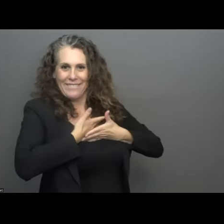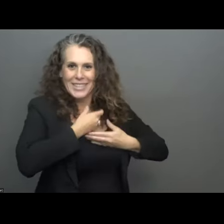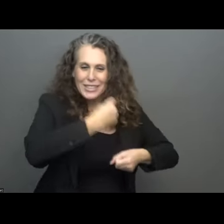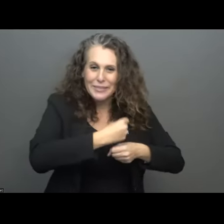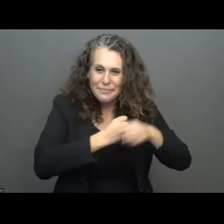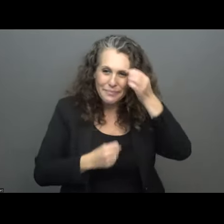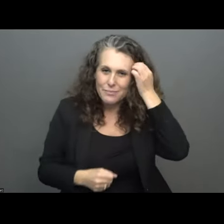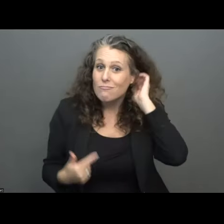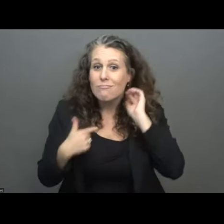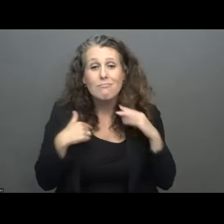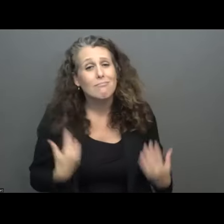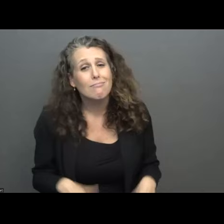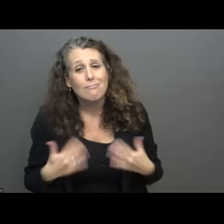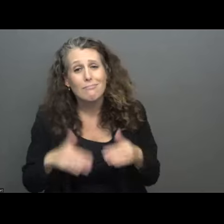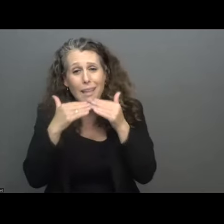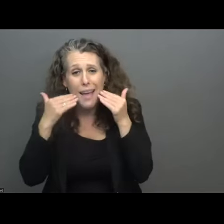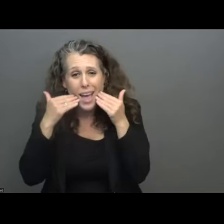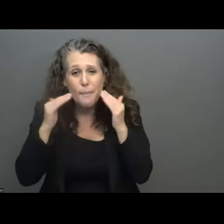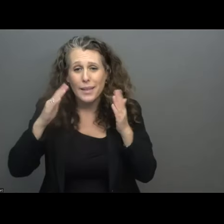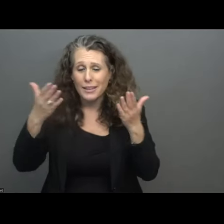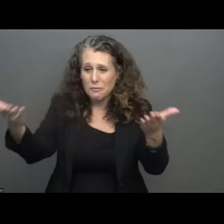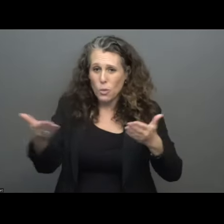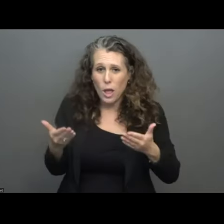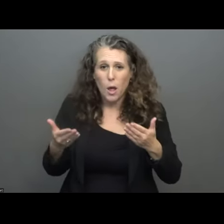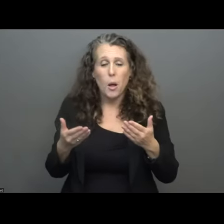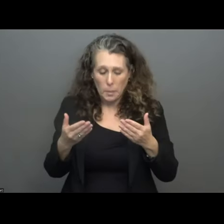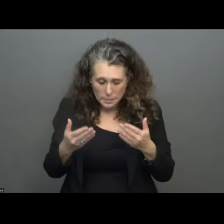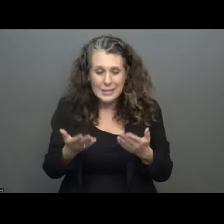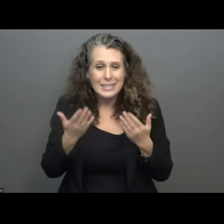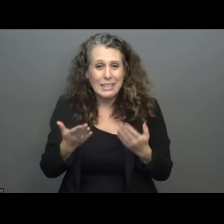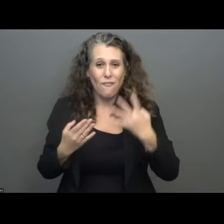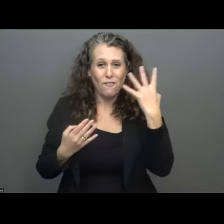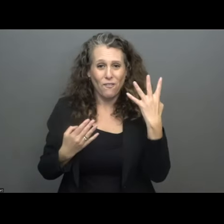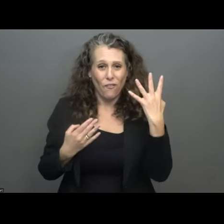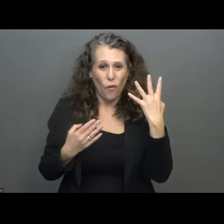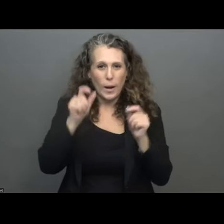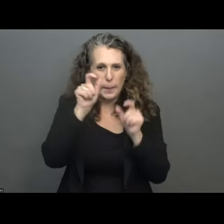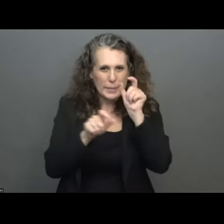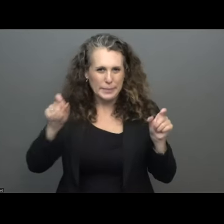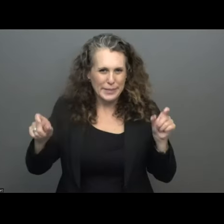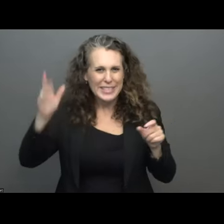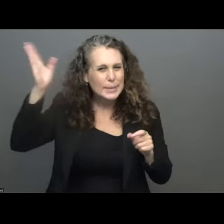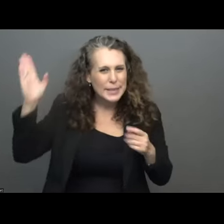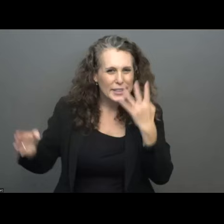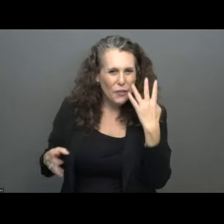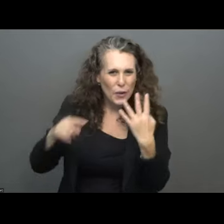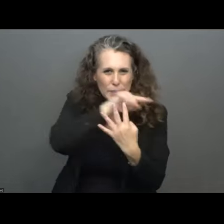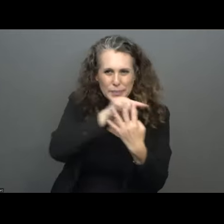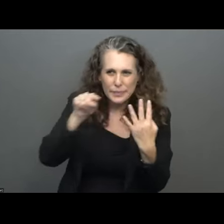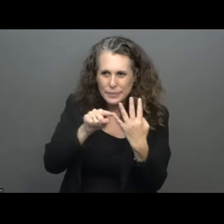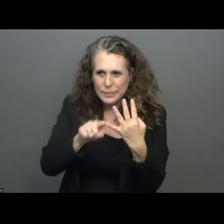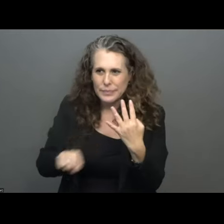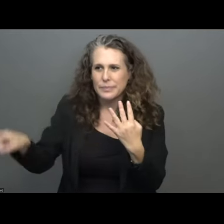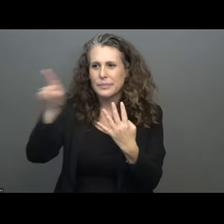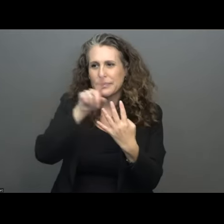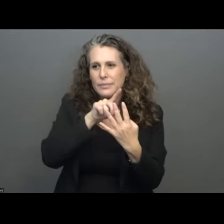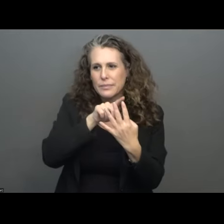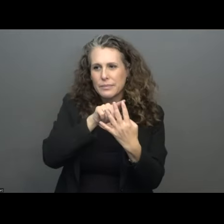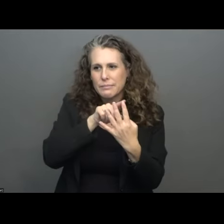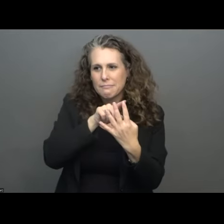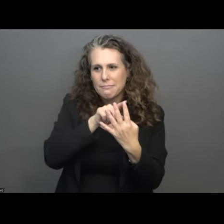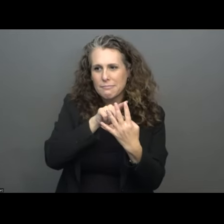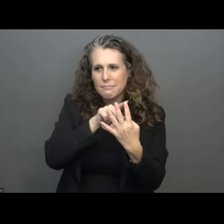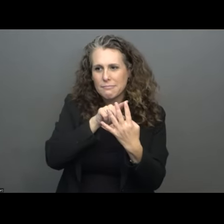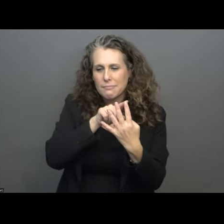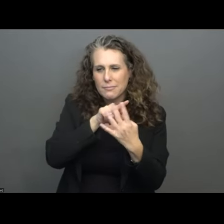our four speakers to the second session, we have. Wow, bar, internal communication manager